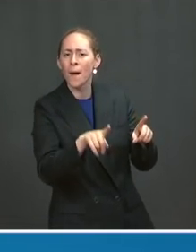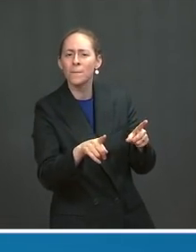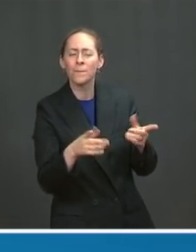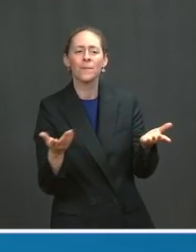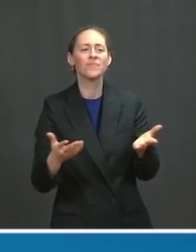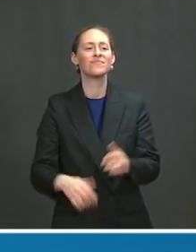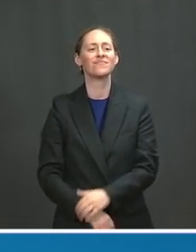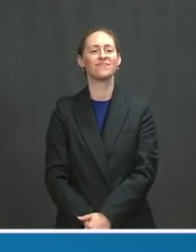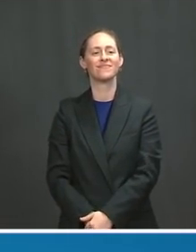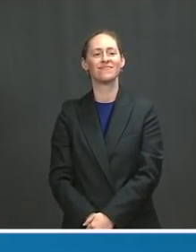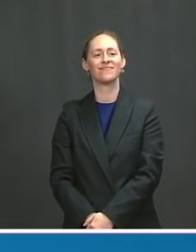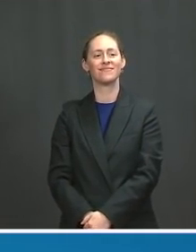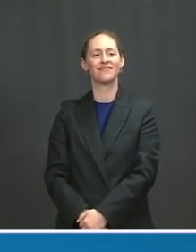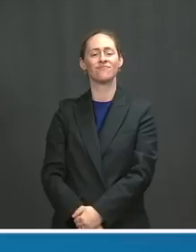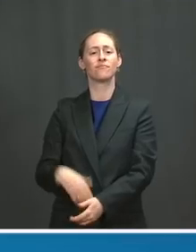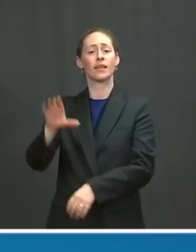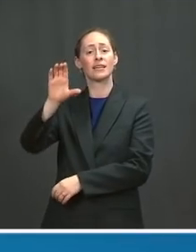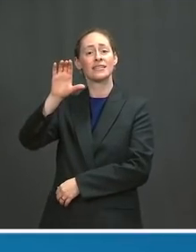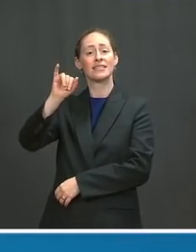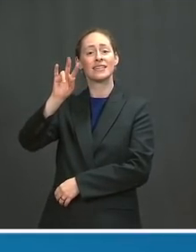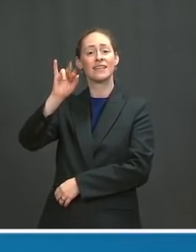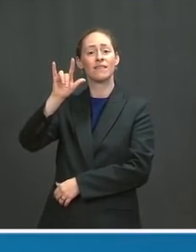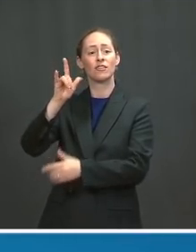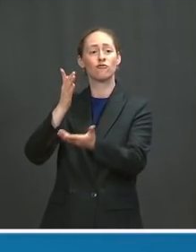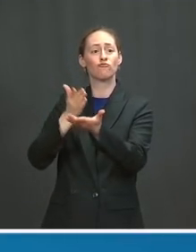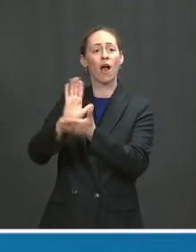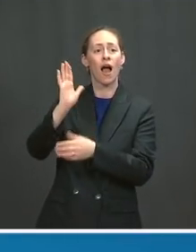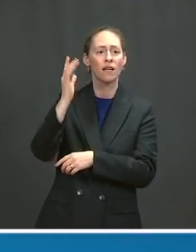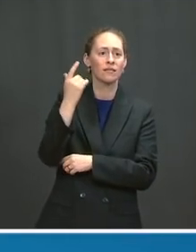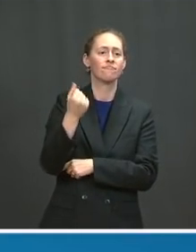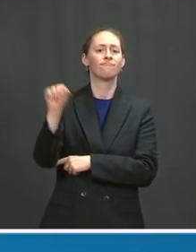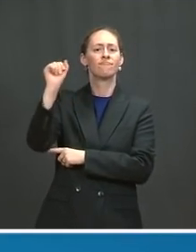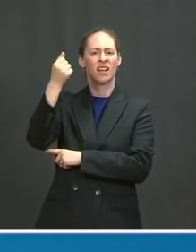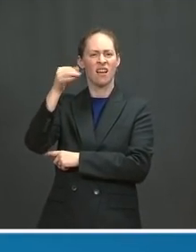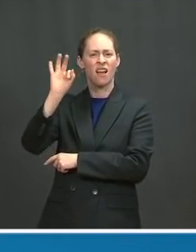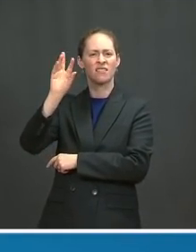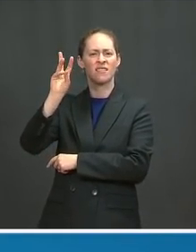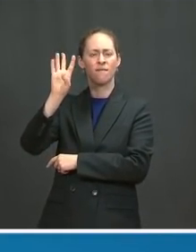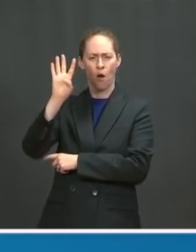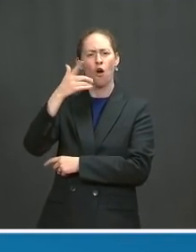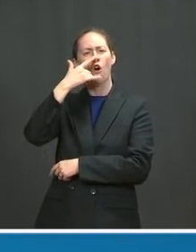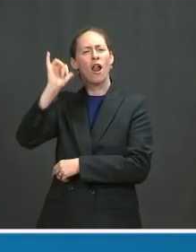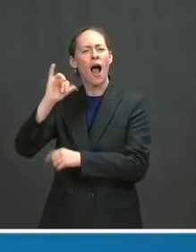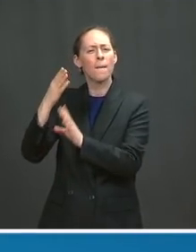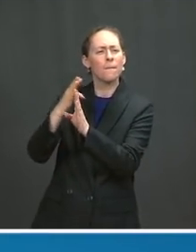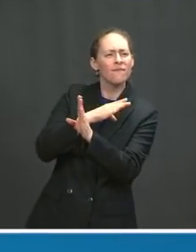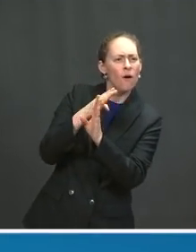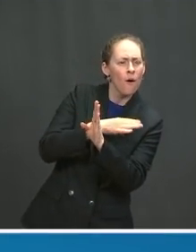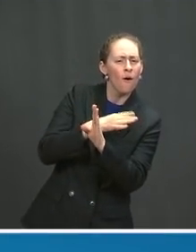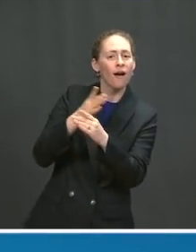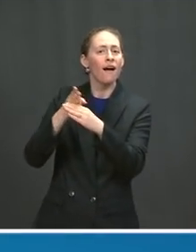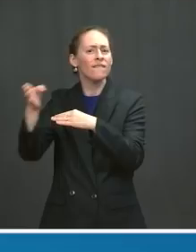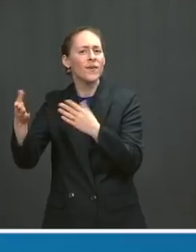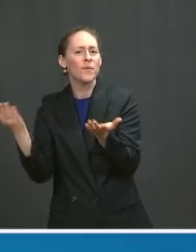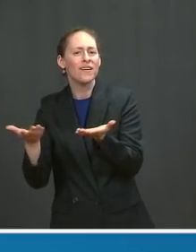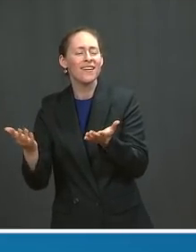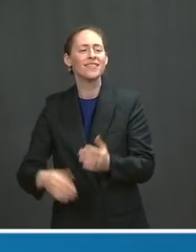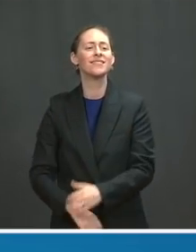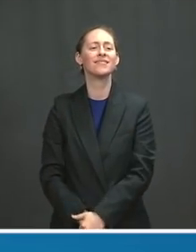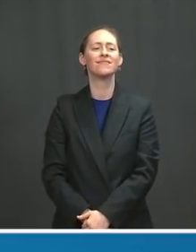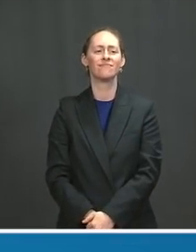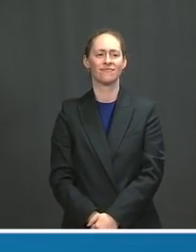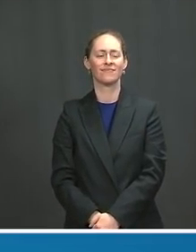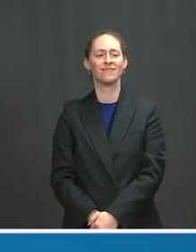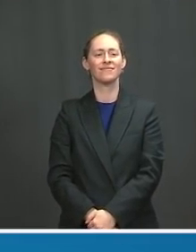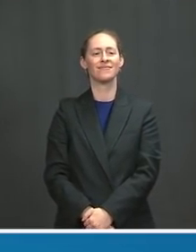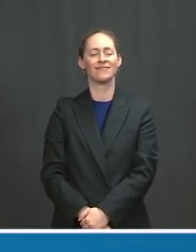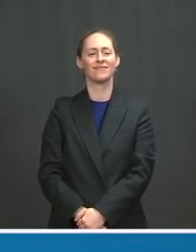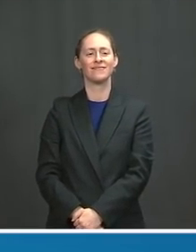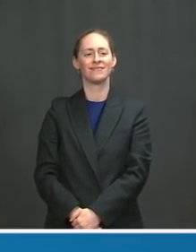in 1964, and the world after, the world before the Berlin Wall